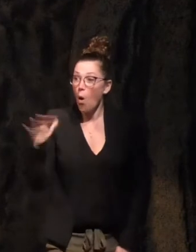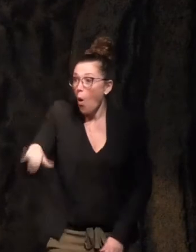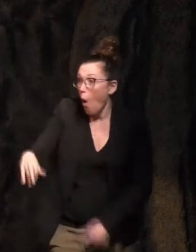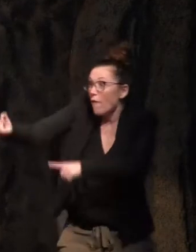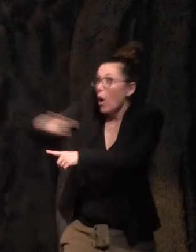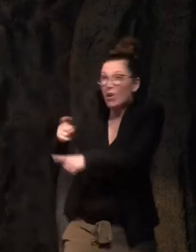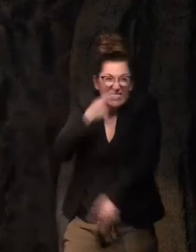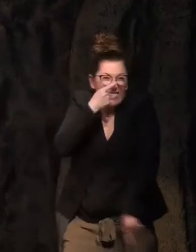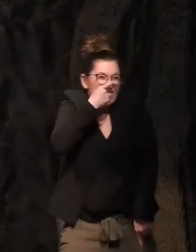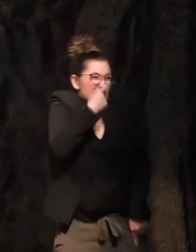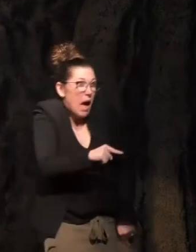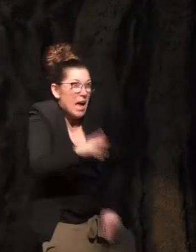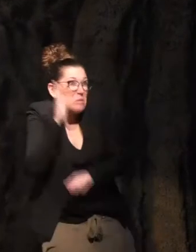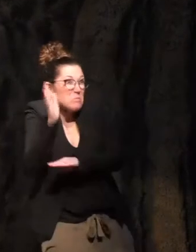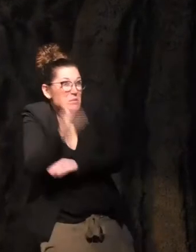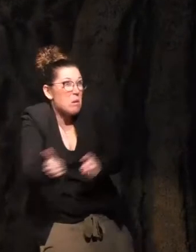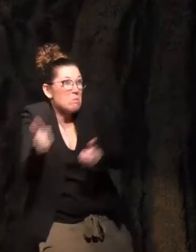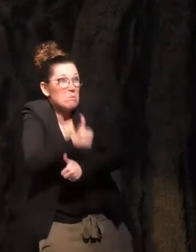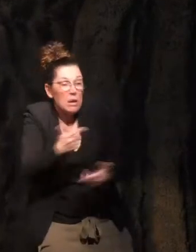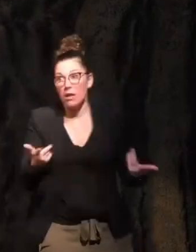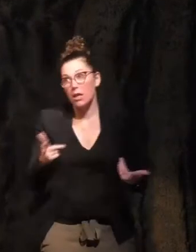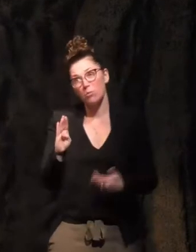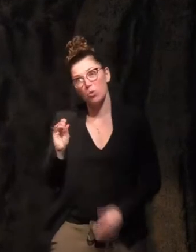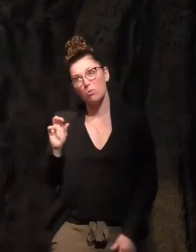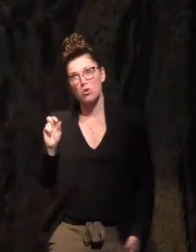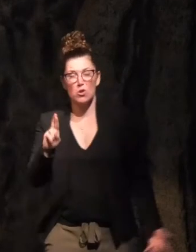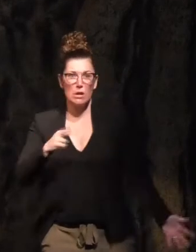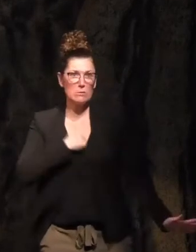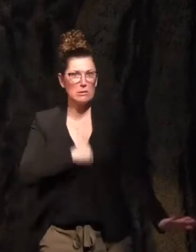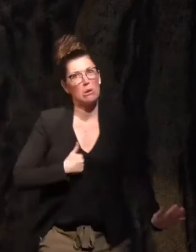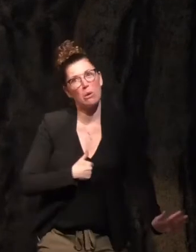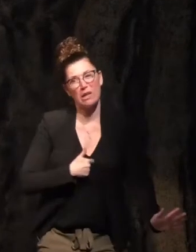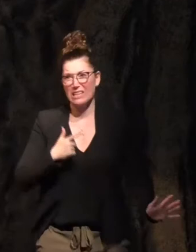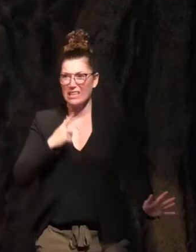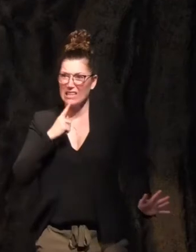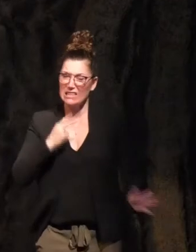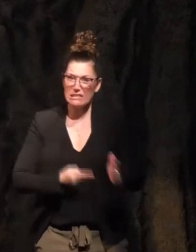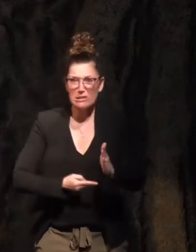And Boomer, wherever you are, I'm sorry for saying that but it's the truth and you know me already so I figured you expected it